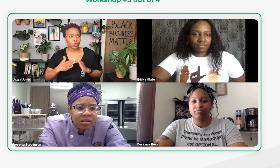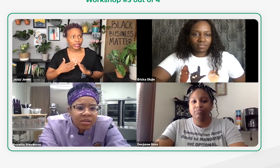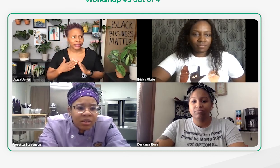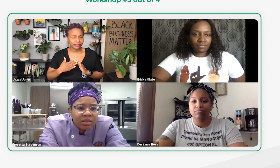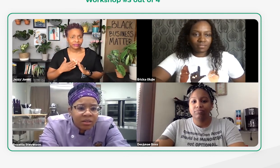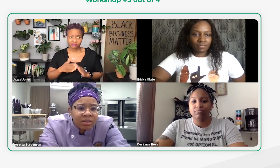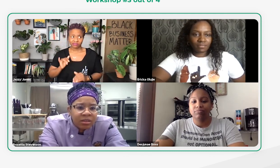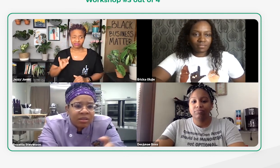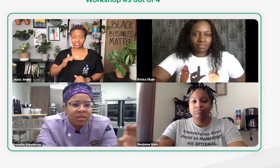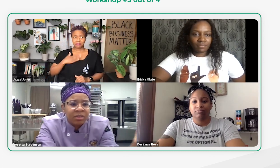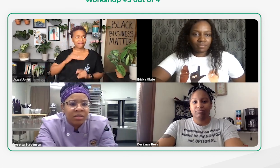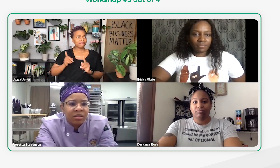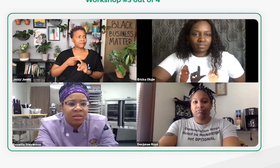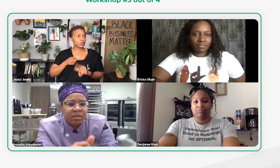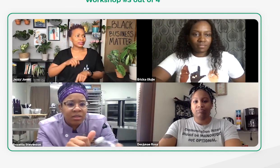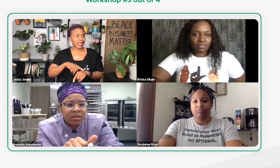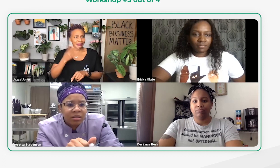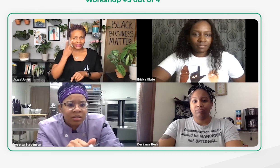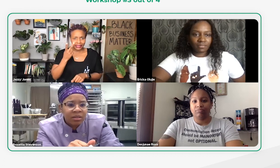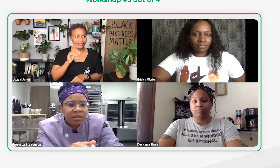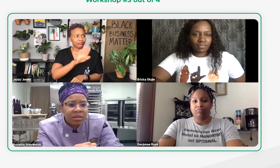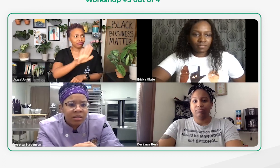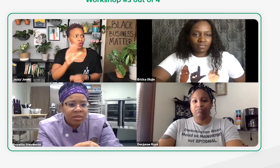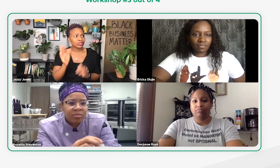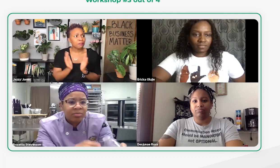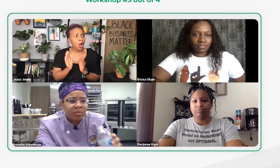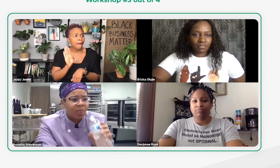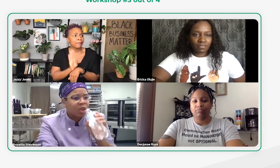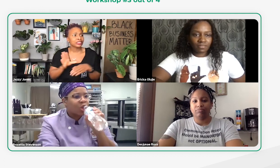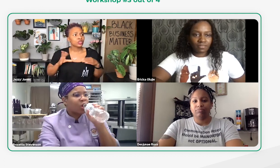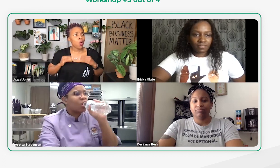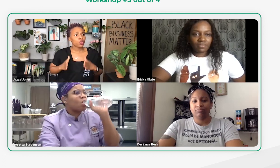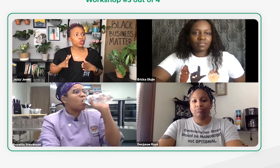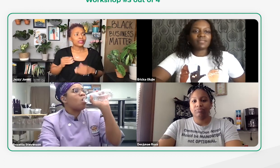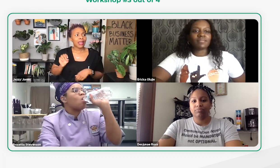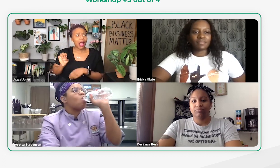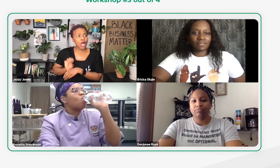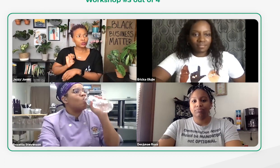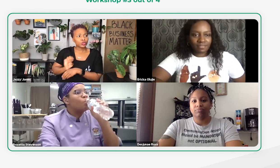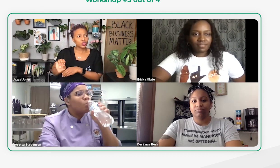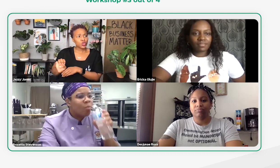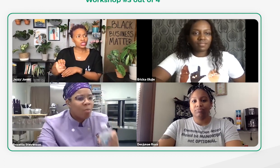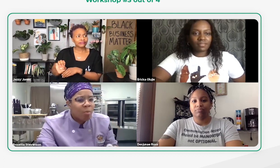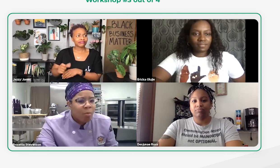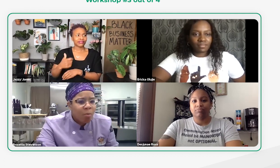especially with the black deaf community. It's my first time seeing small business owners and